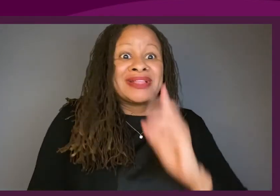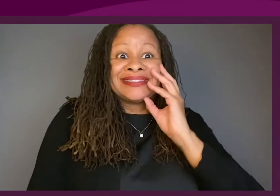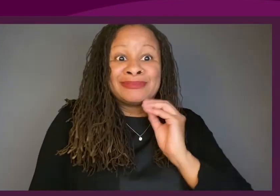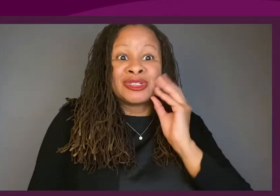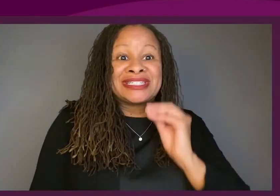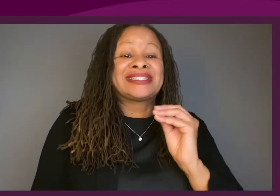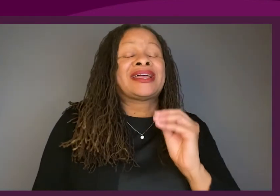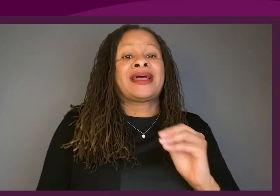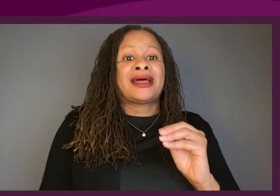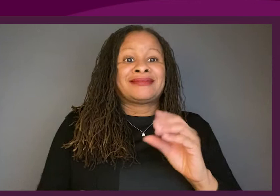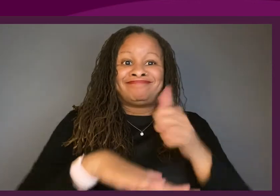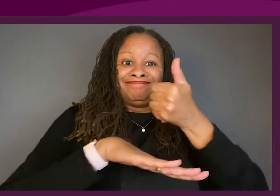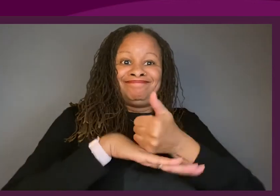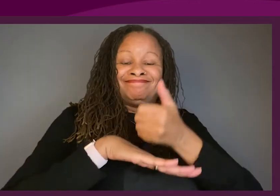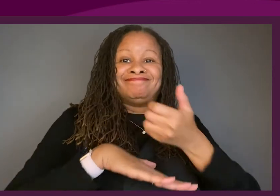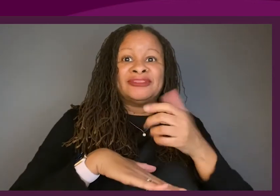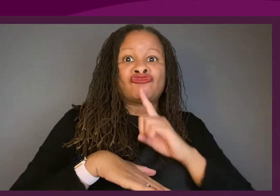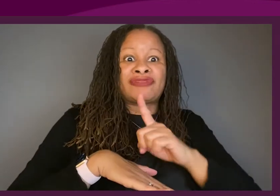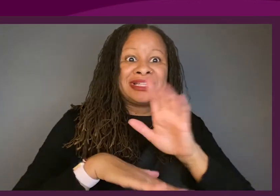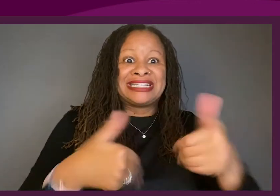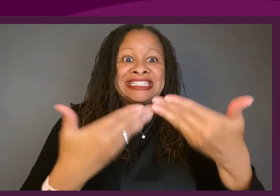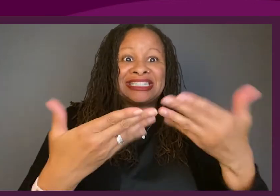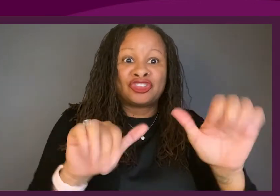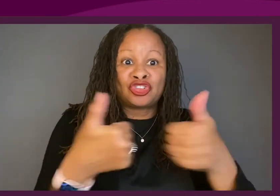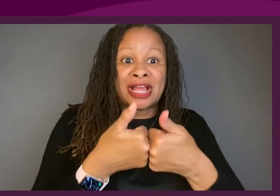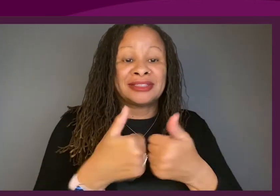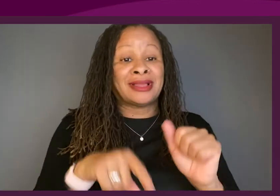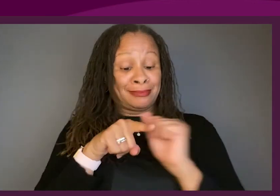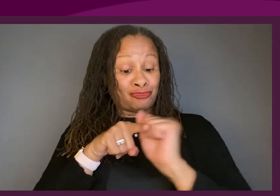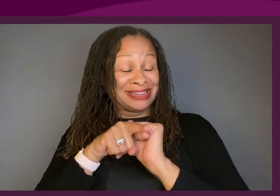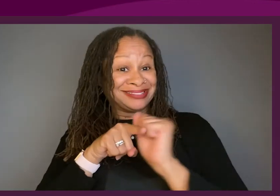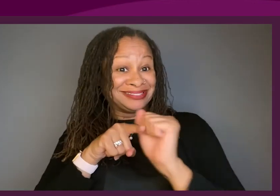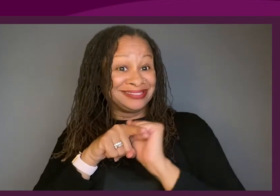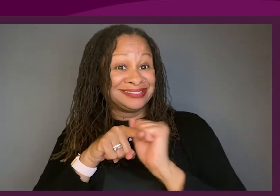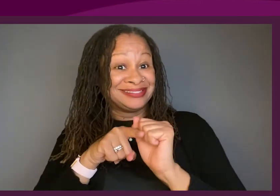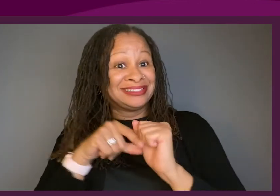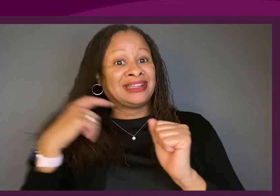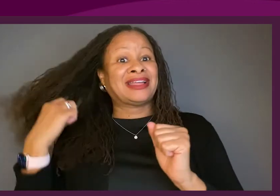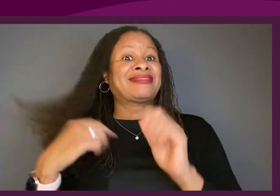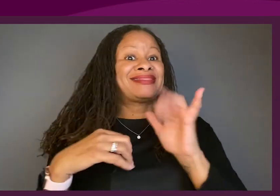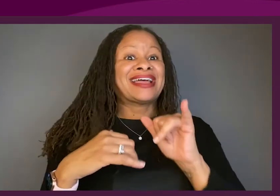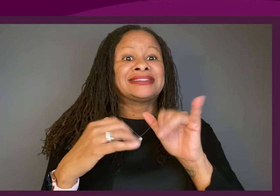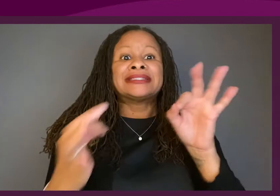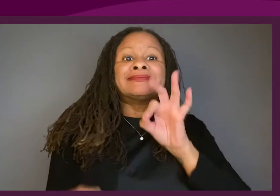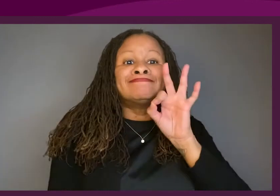Exercises are an ideal opportunity to break things.